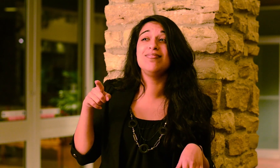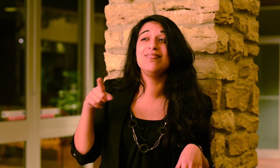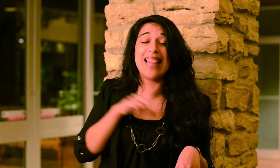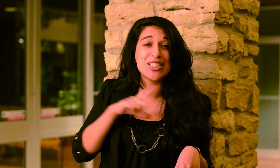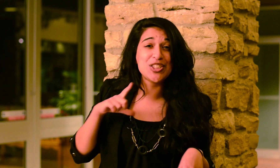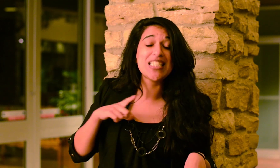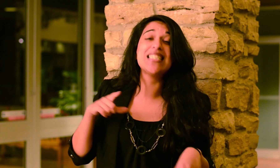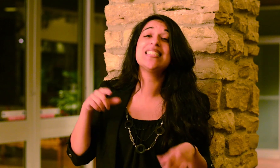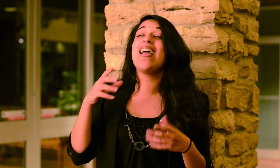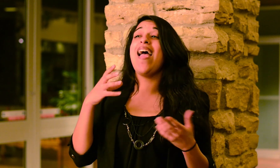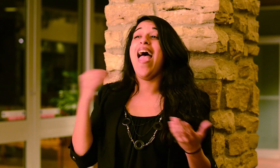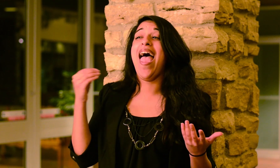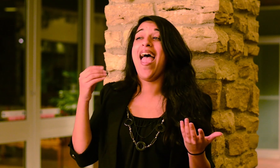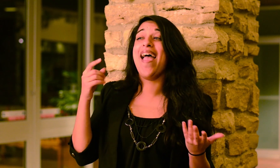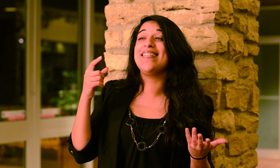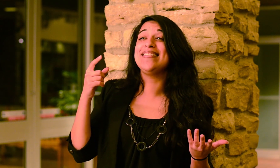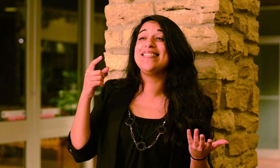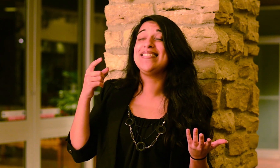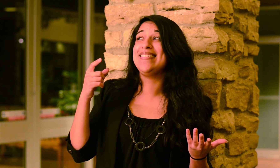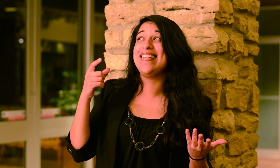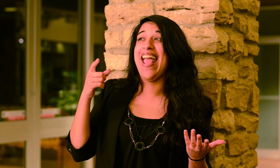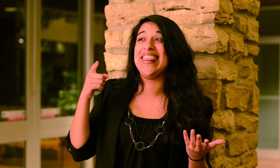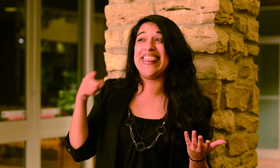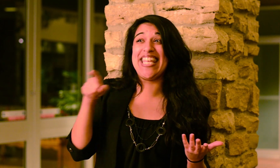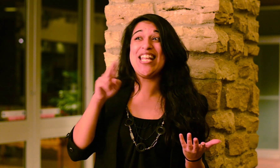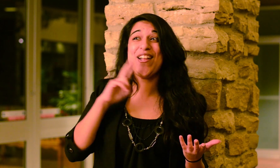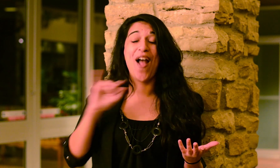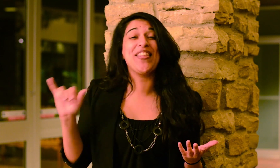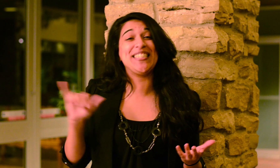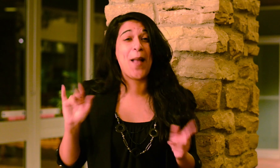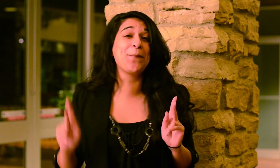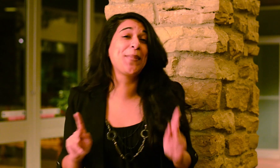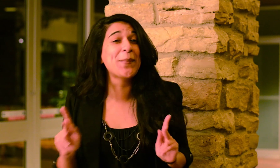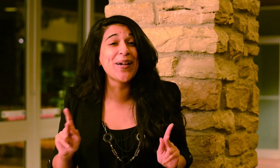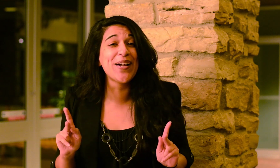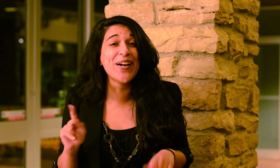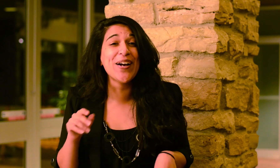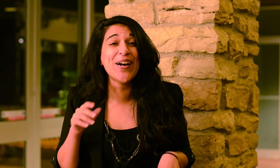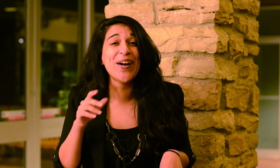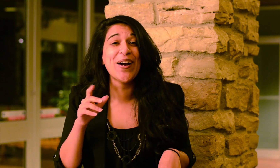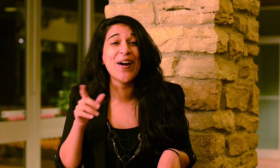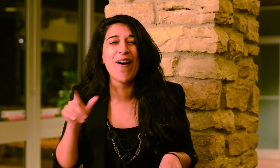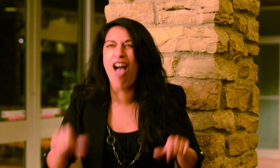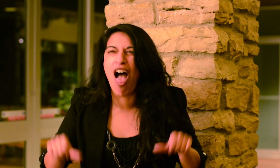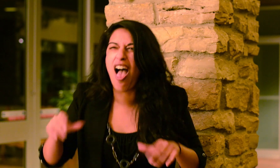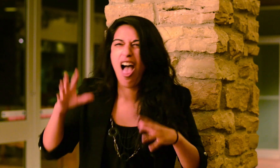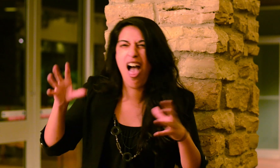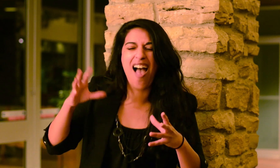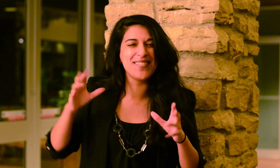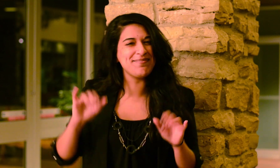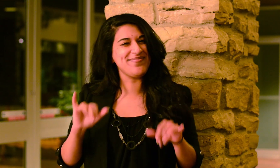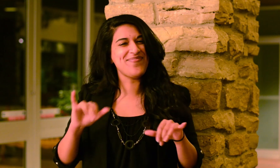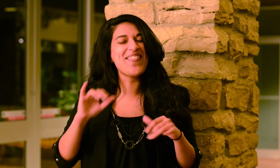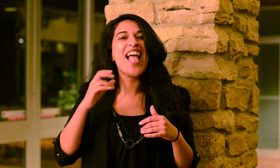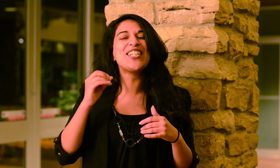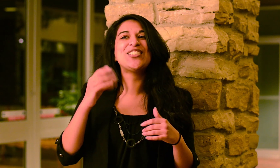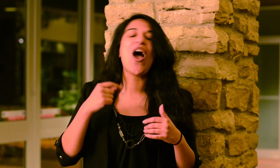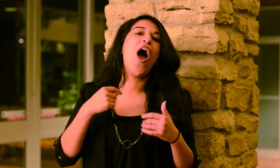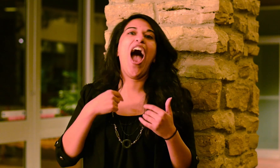to legislators. And they are right there, so clearly inexperienced about working with our access requirements.